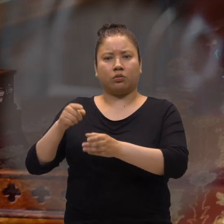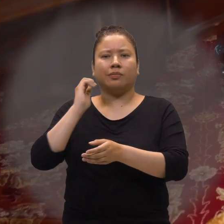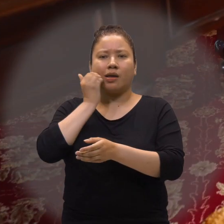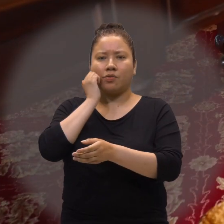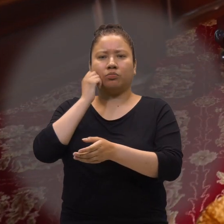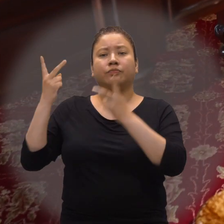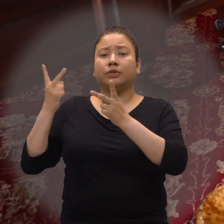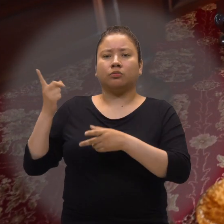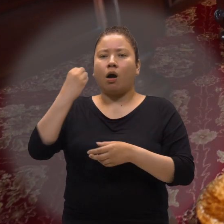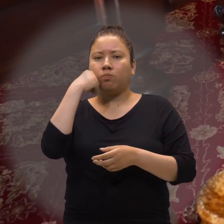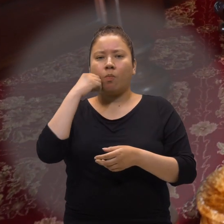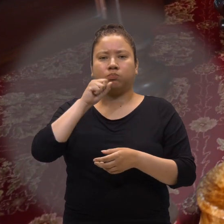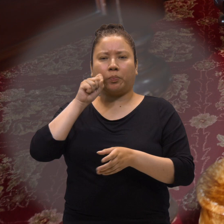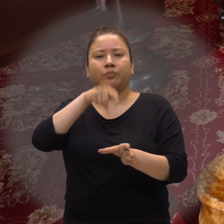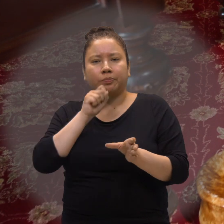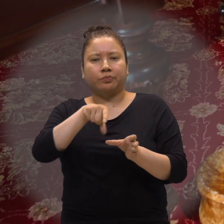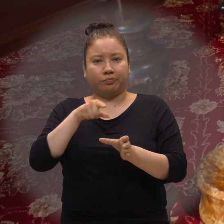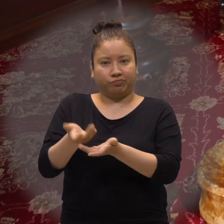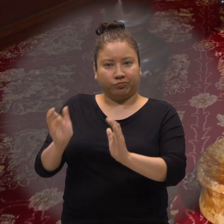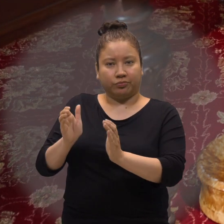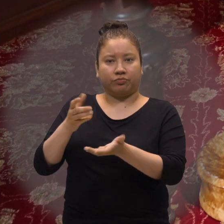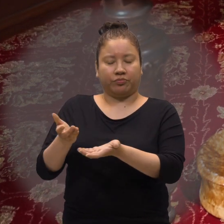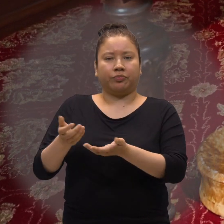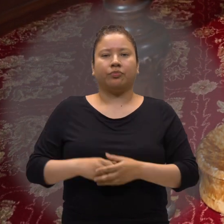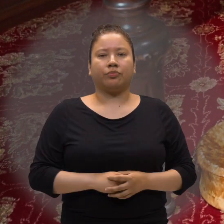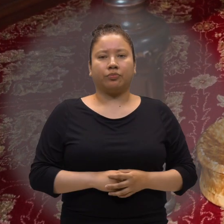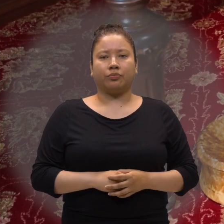and spittoons, which were provided to guests who chewed tobacco.